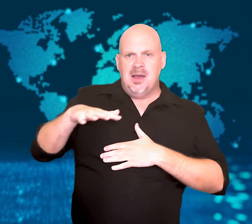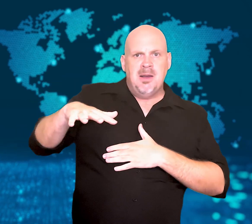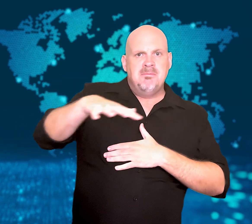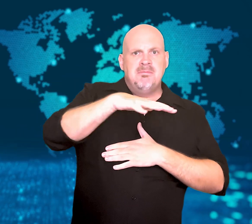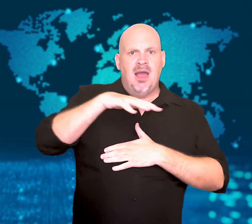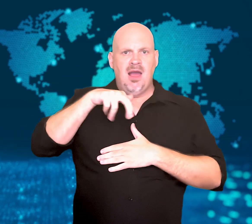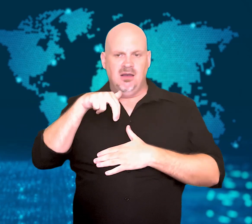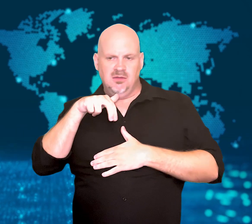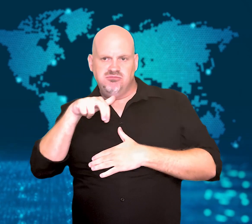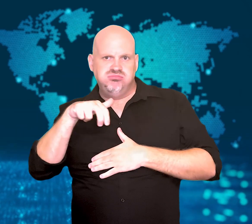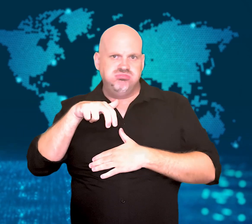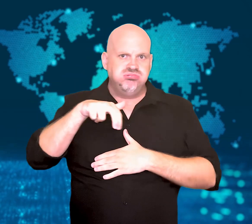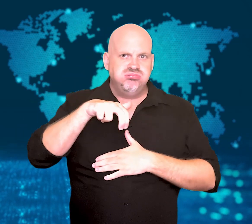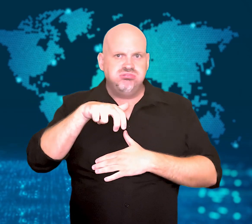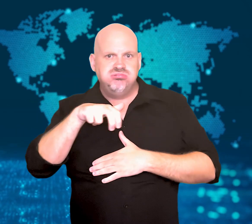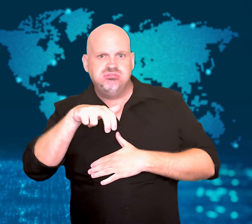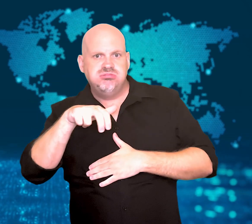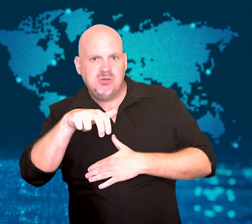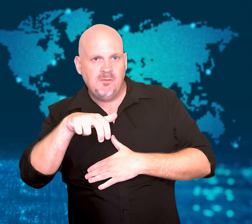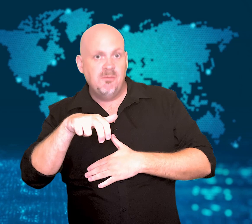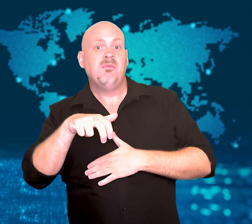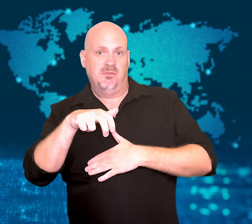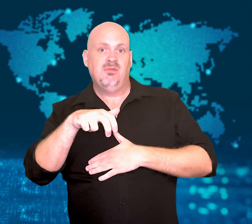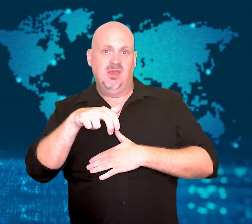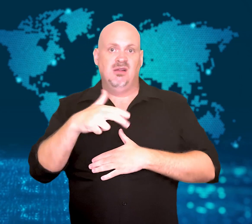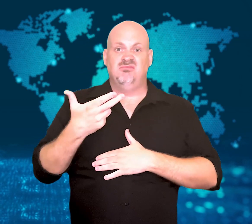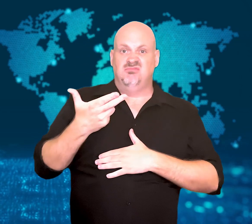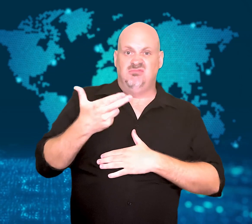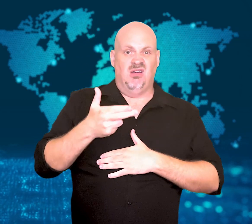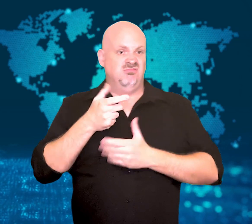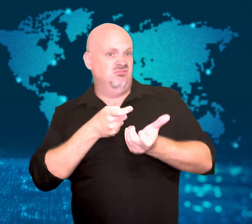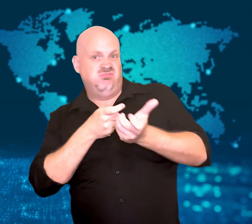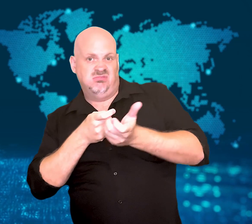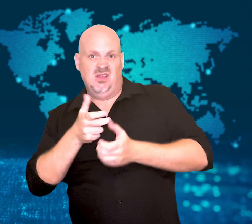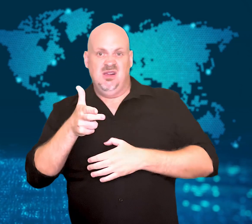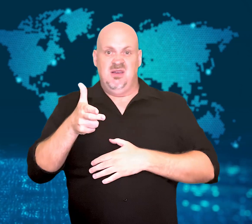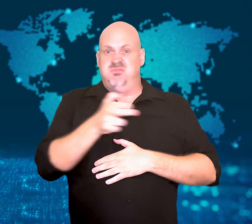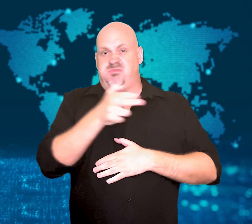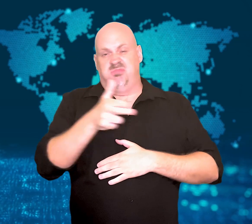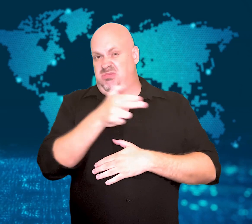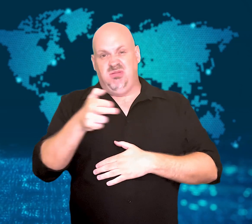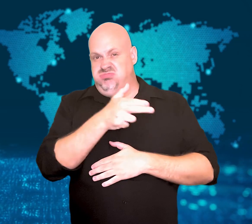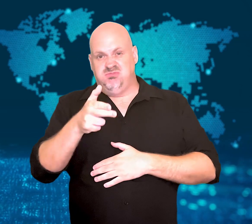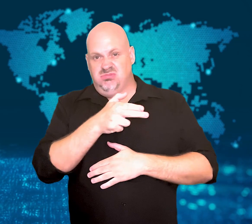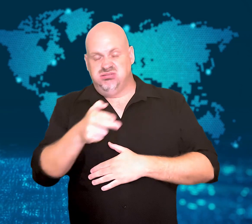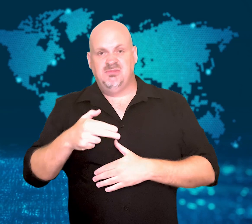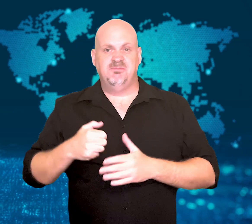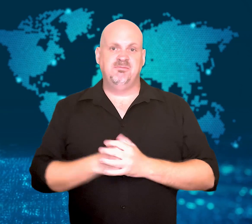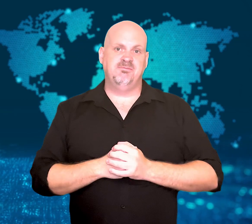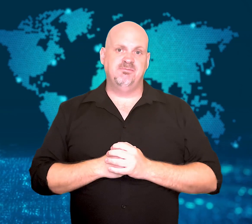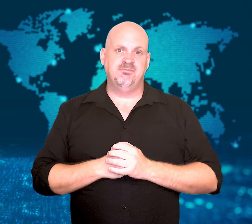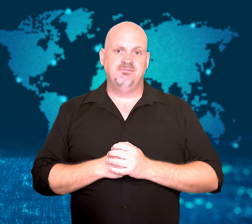Ramos then walked toward the school, climbed over a parking lot fence,